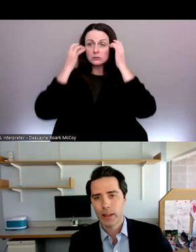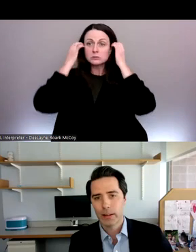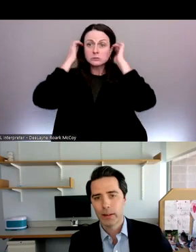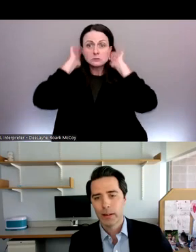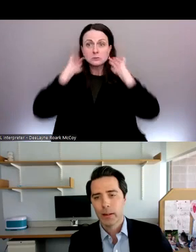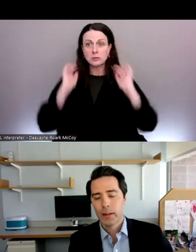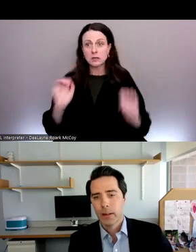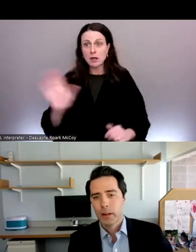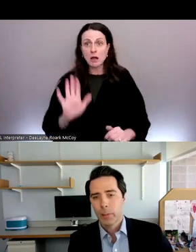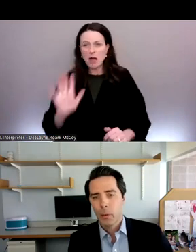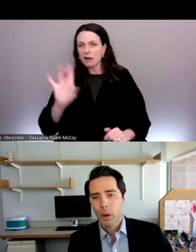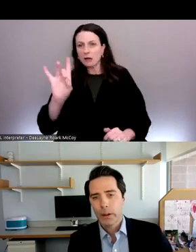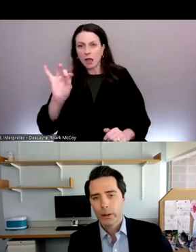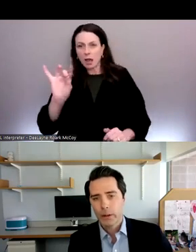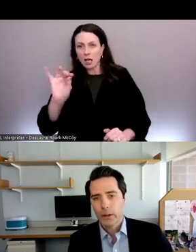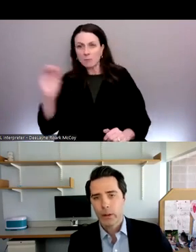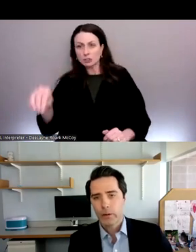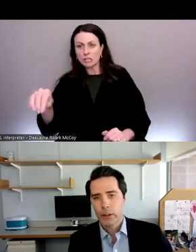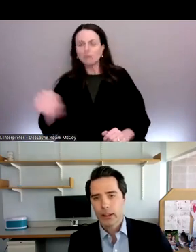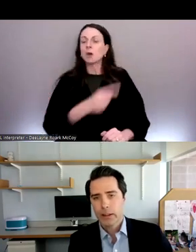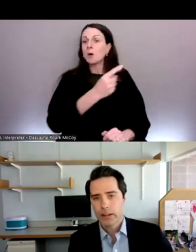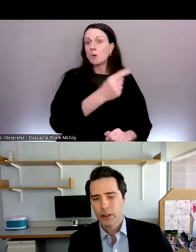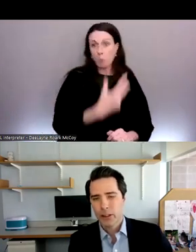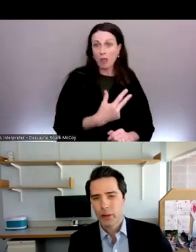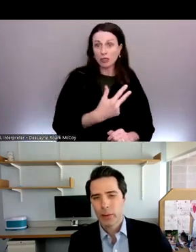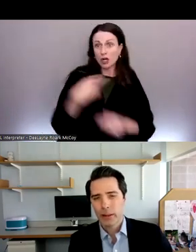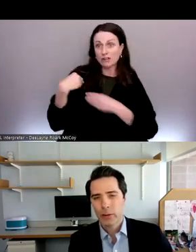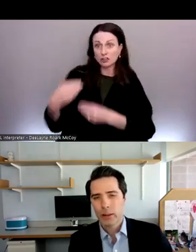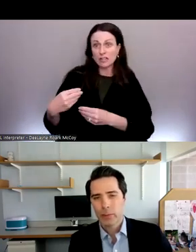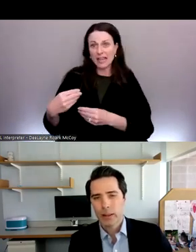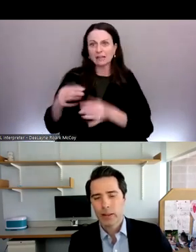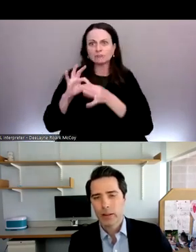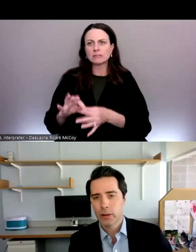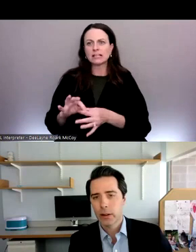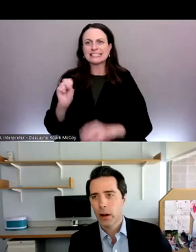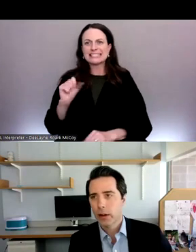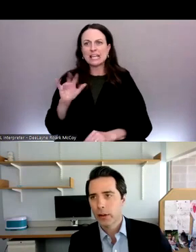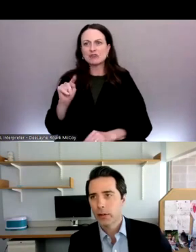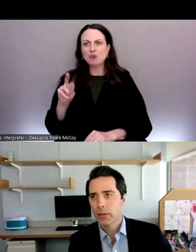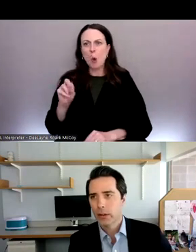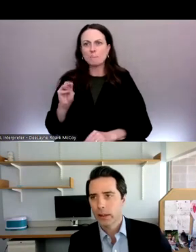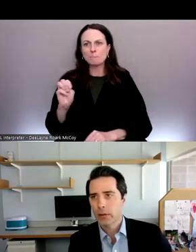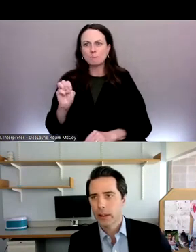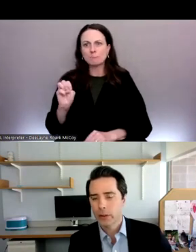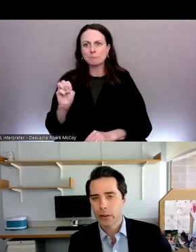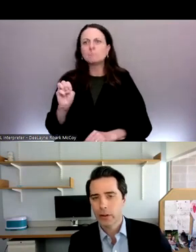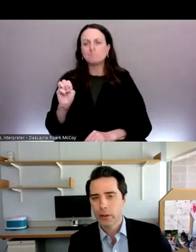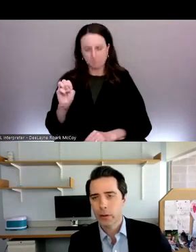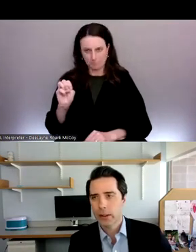percent about one-third of genetic causes are syndromic so this means that there's